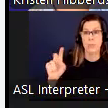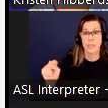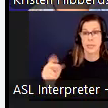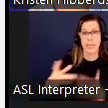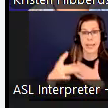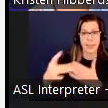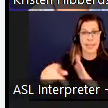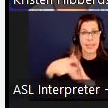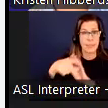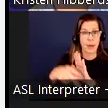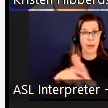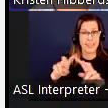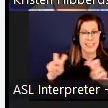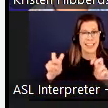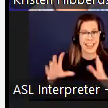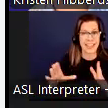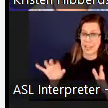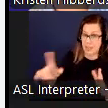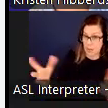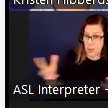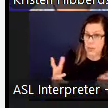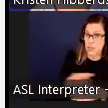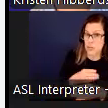wants to share anything else about that.